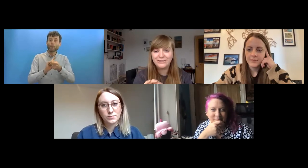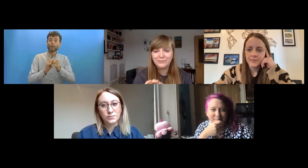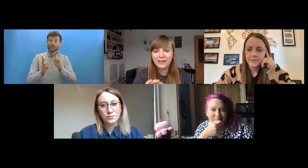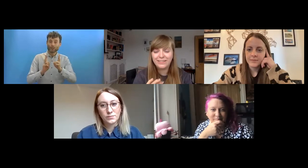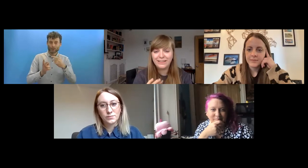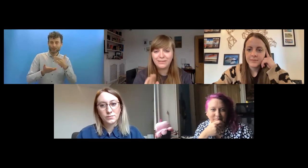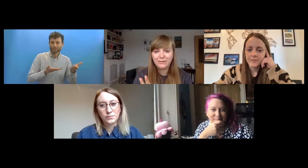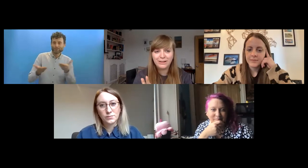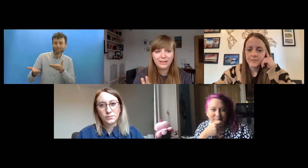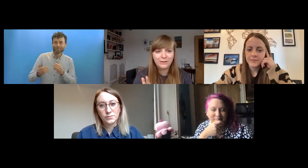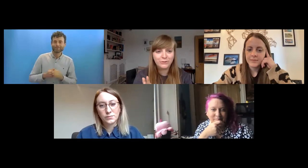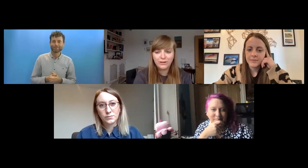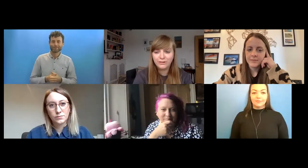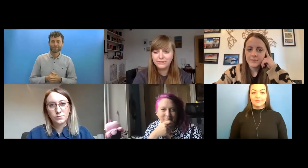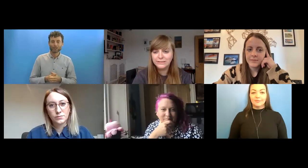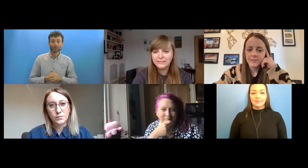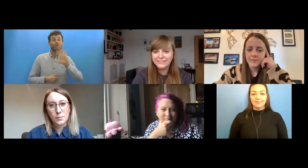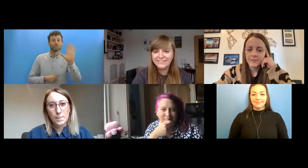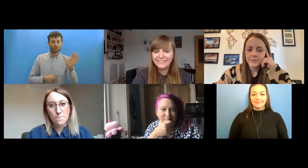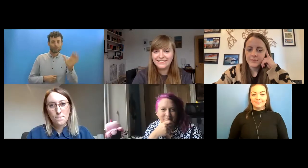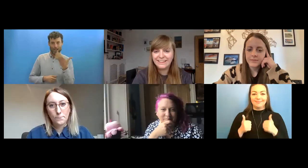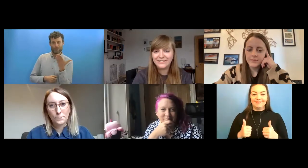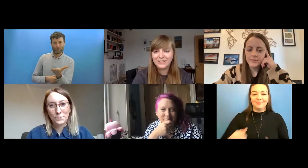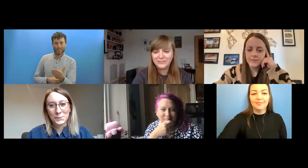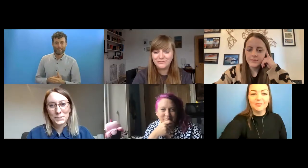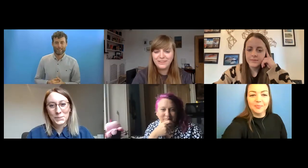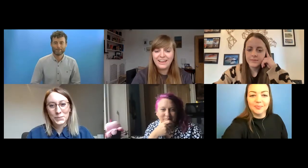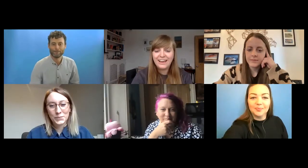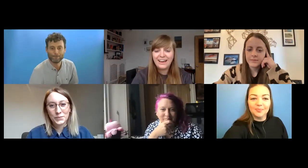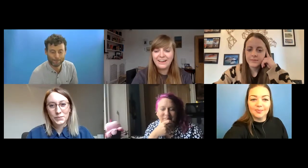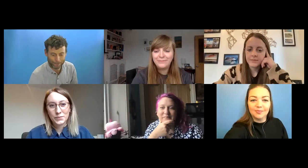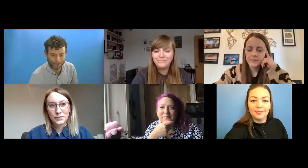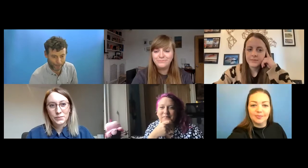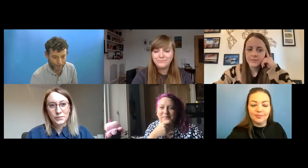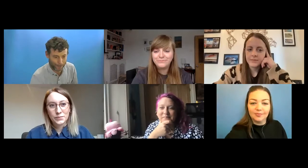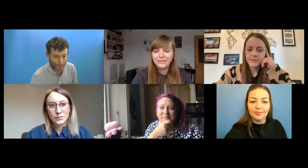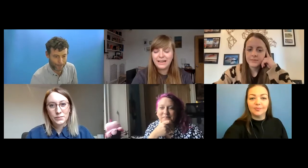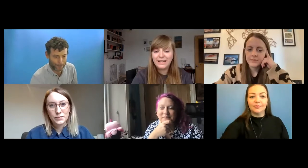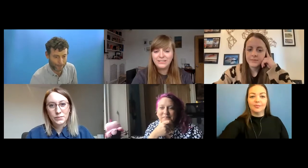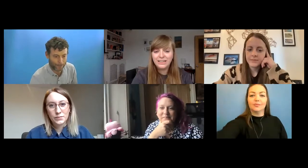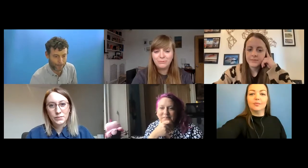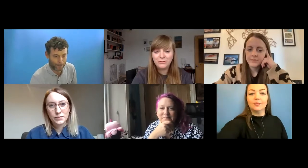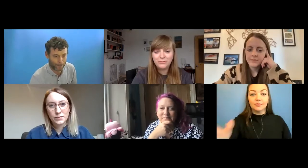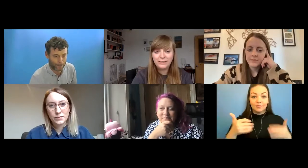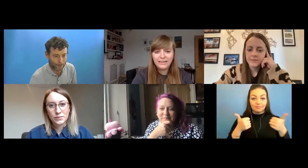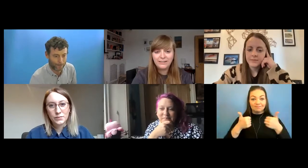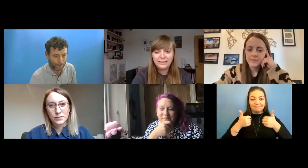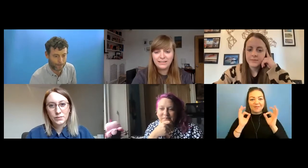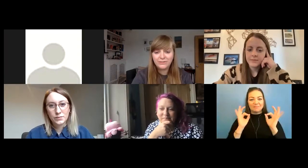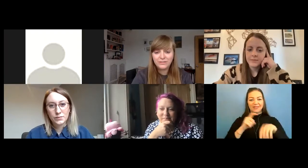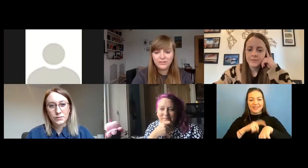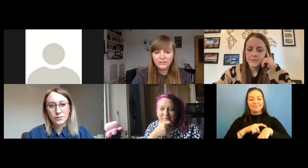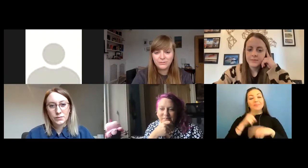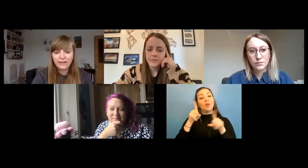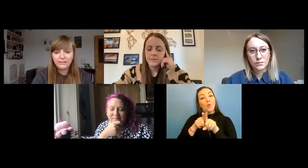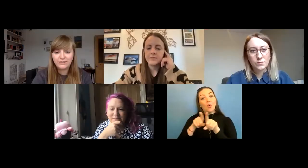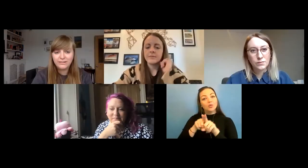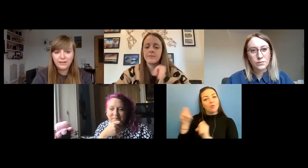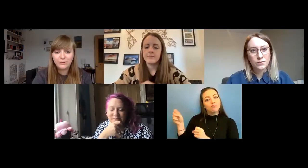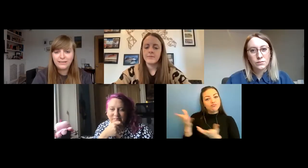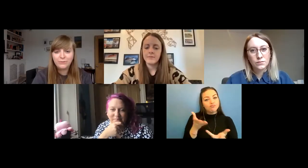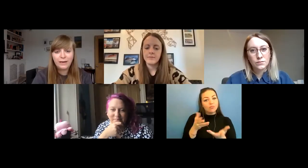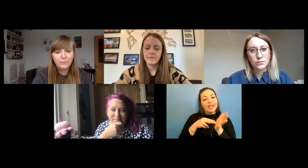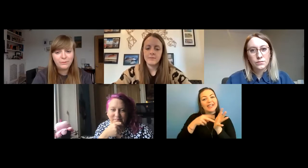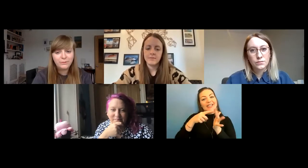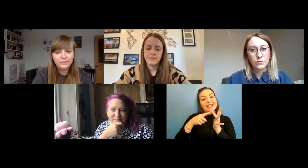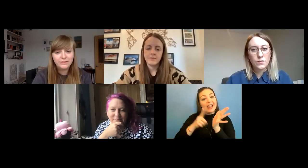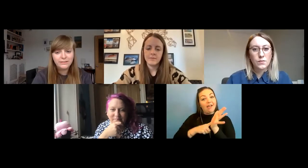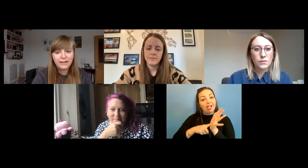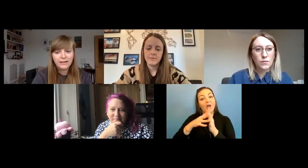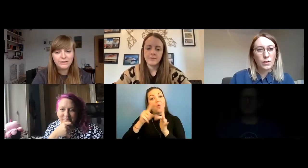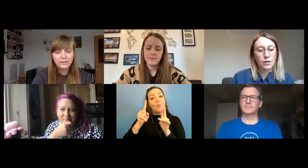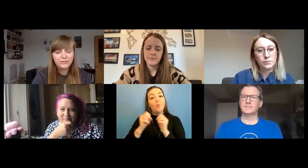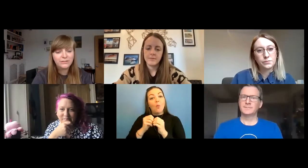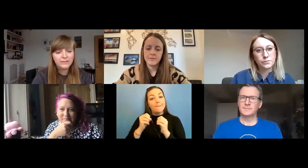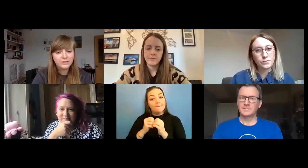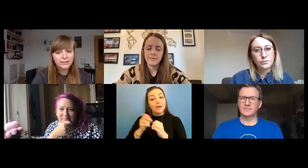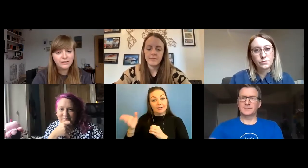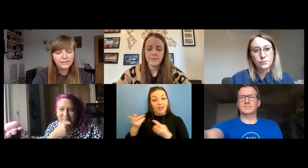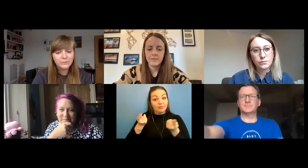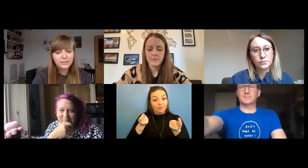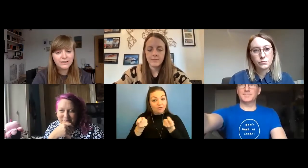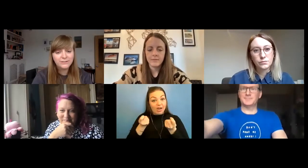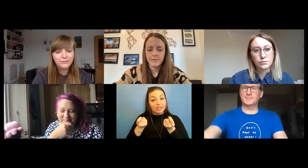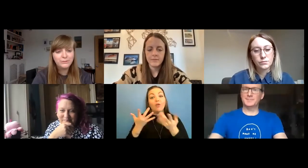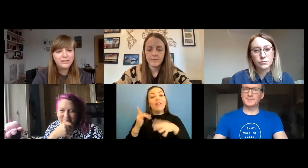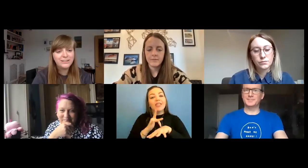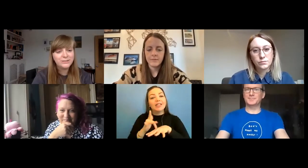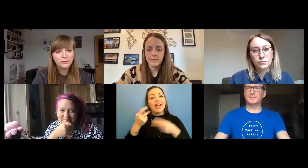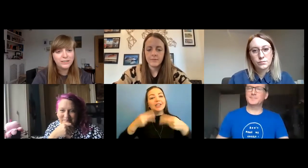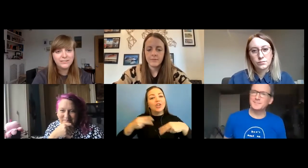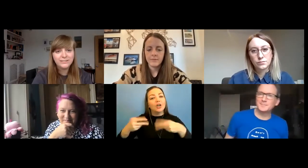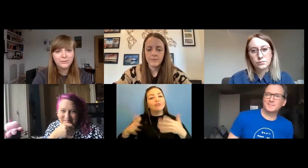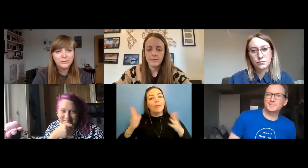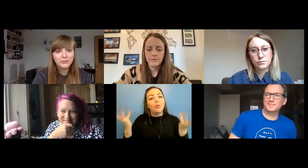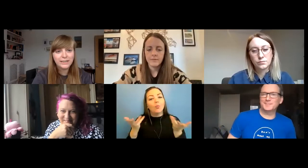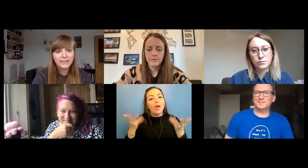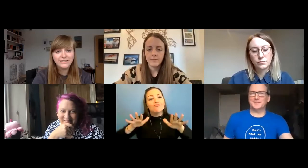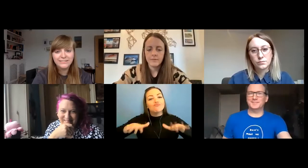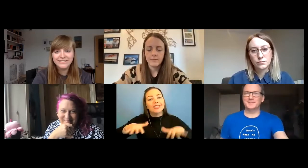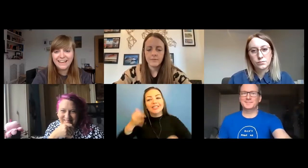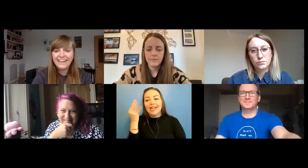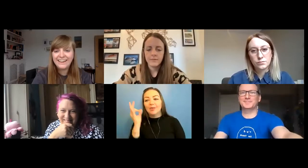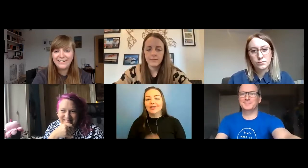Because of what this opens up. ISABELLA: I think thanks a perfect time, one to just pause and let the interpreters swap, Rachael I think is coming on soon. Thanks Rachael.